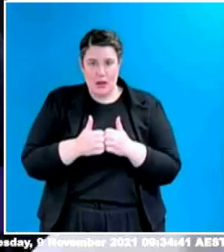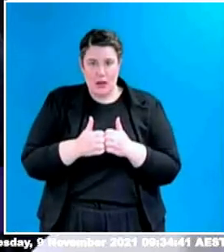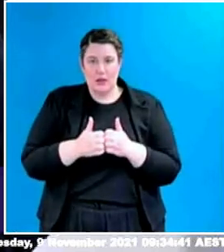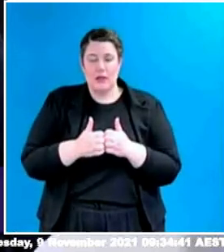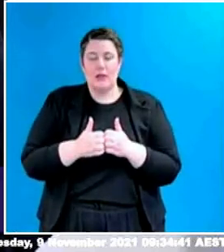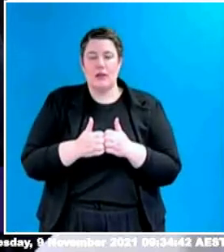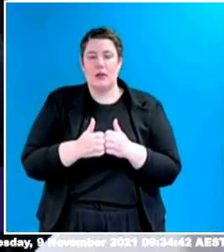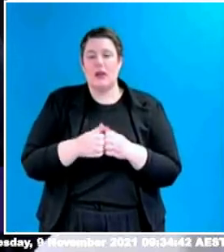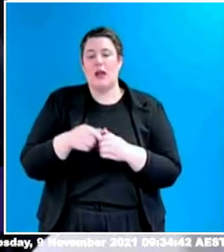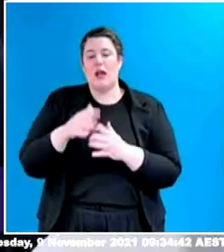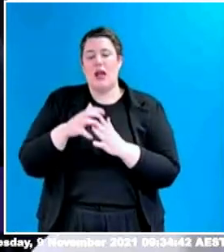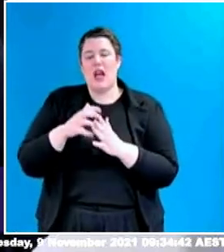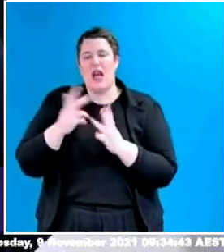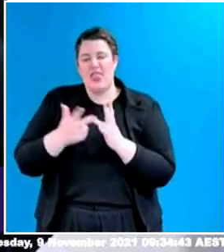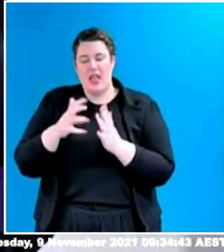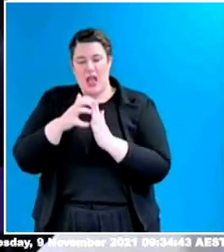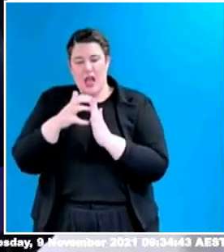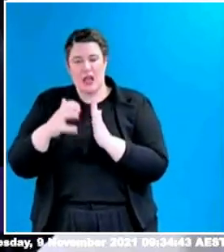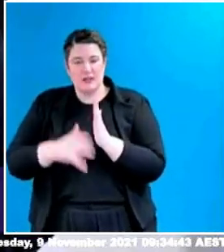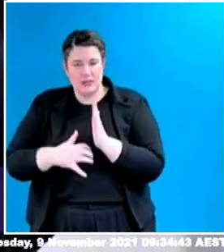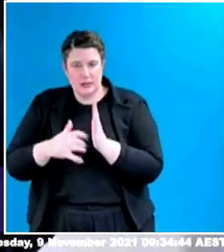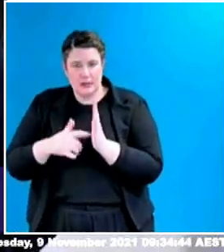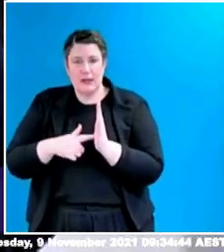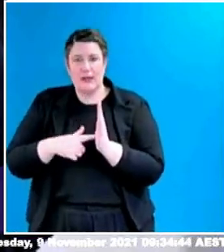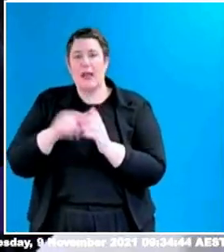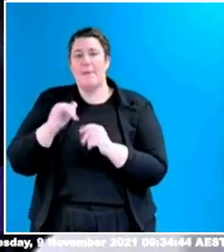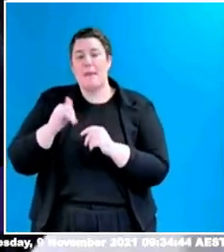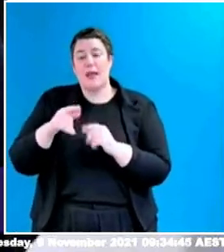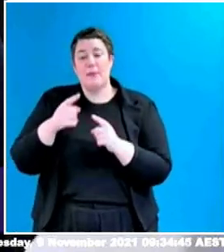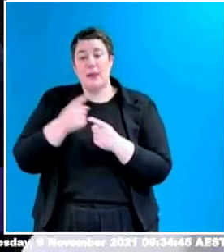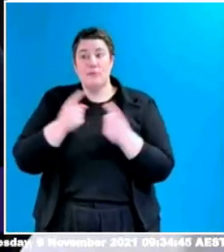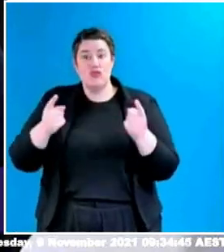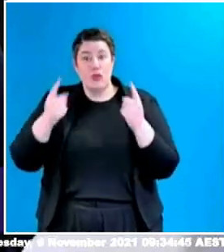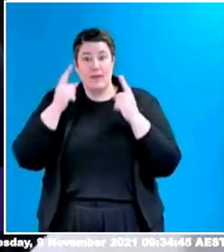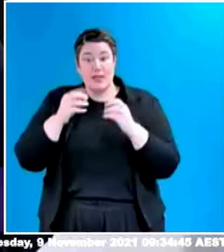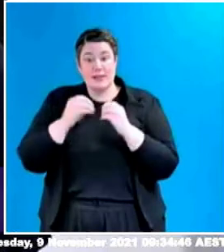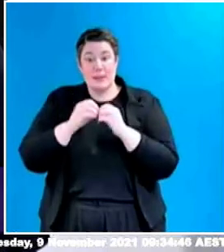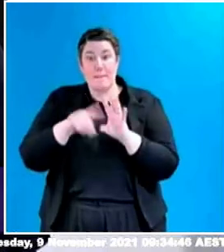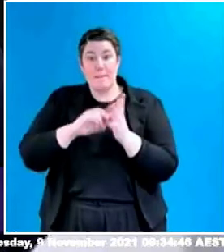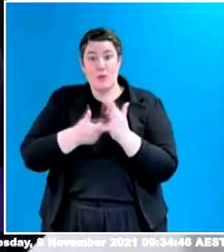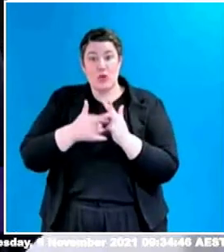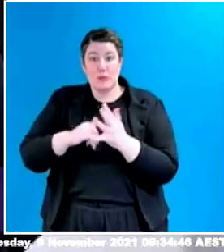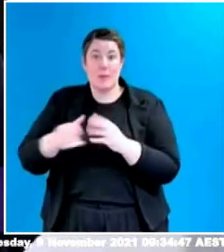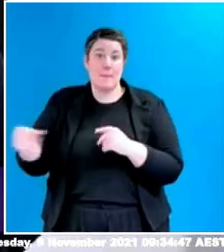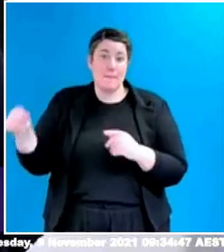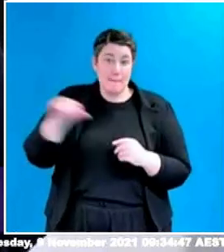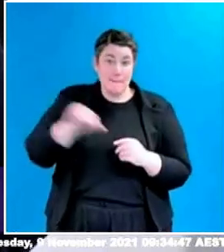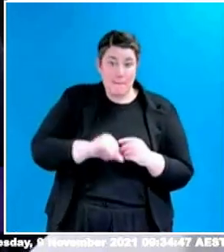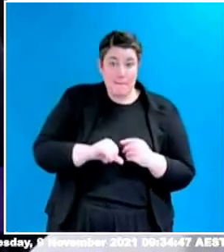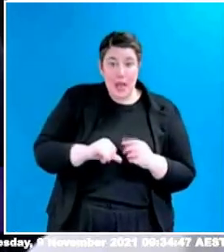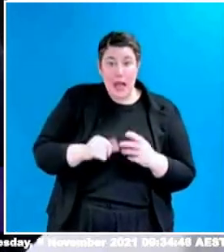Likewise, we may need to bring Professor Byrnes back. He may not wish to hear that but we may need to bring him back, so we can deal